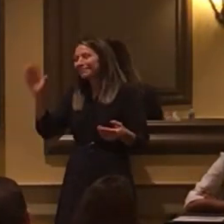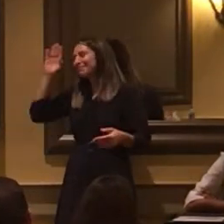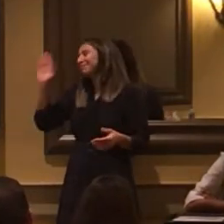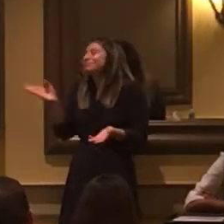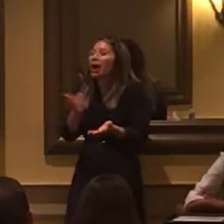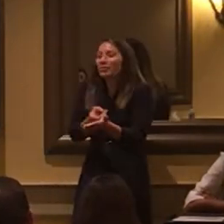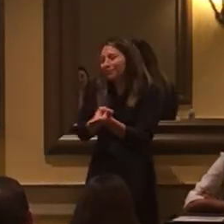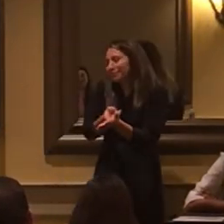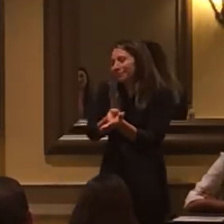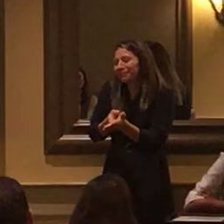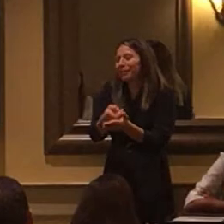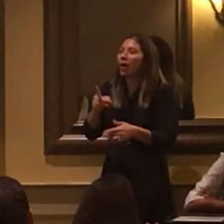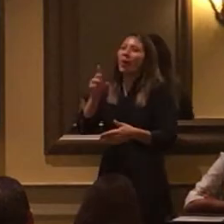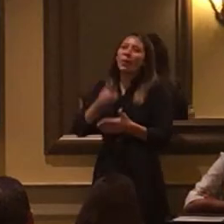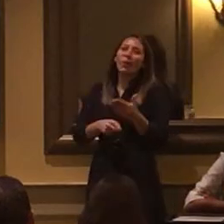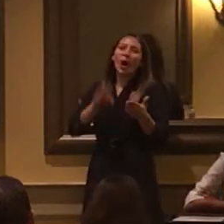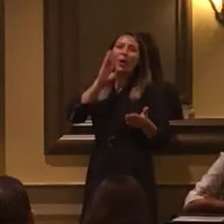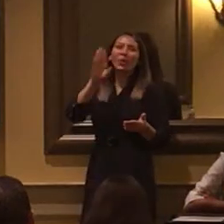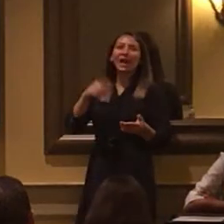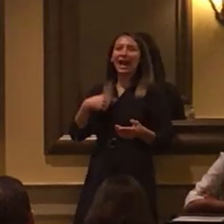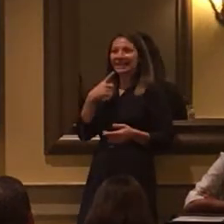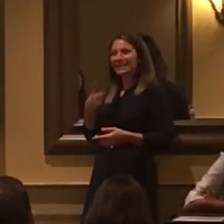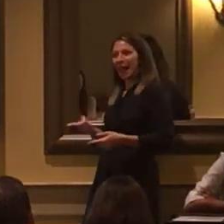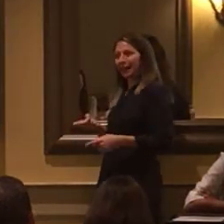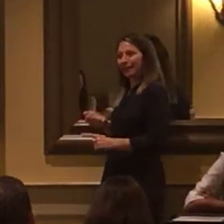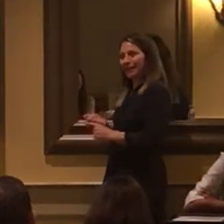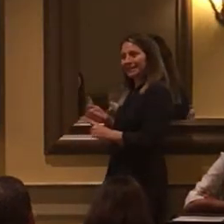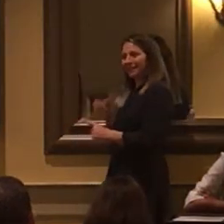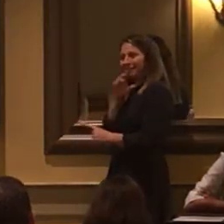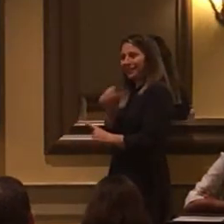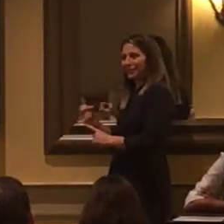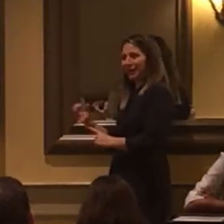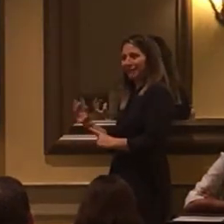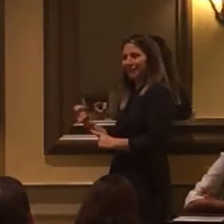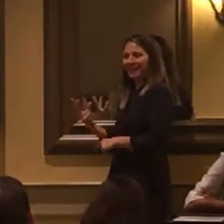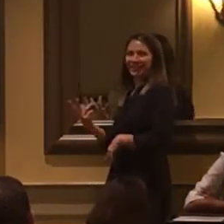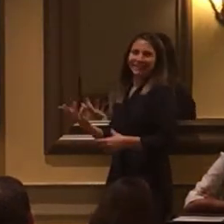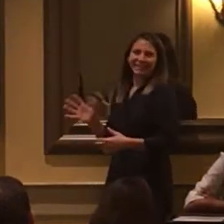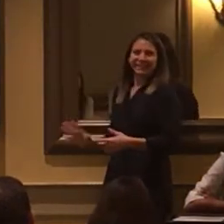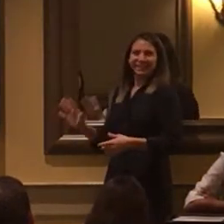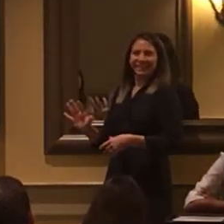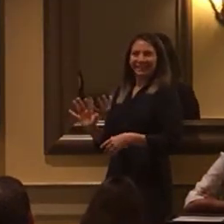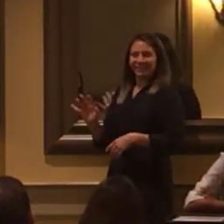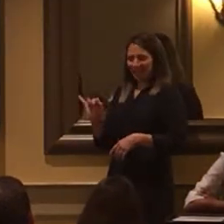No, really, what would I tell myself?